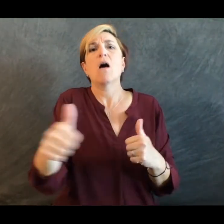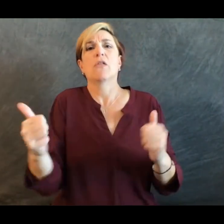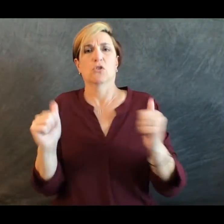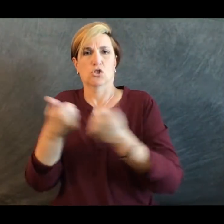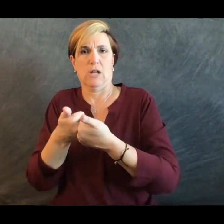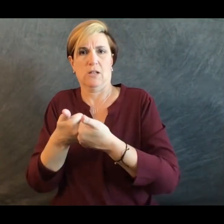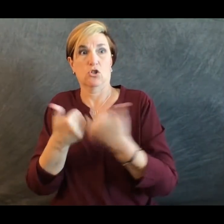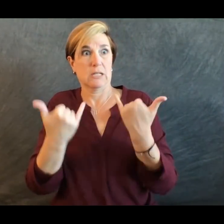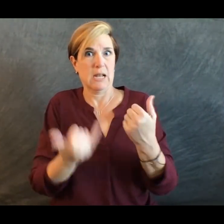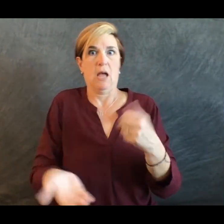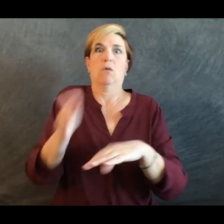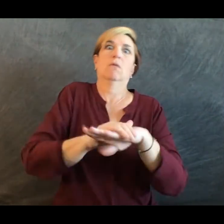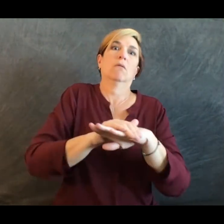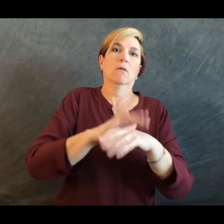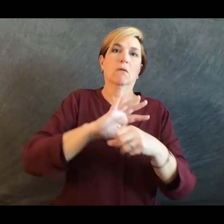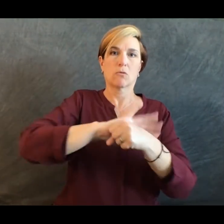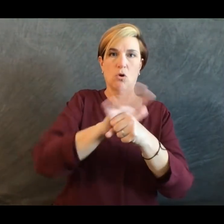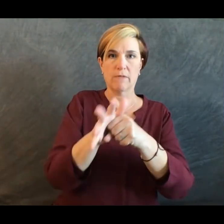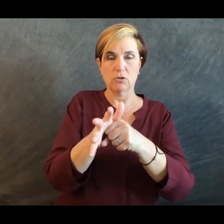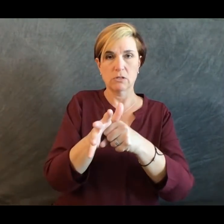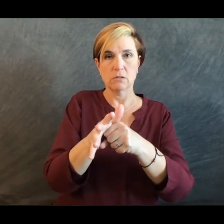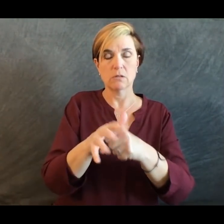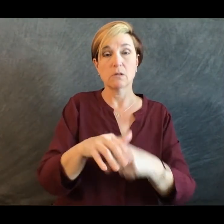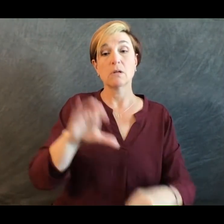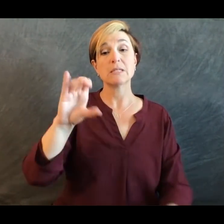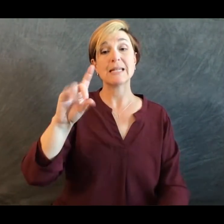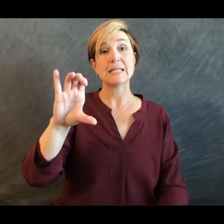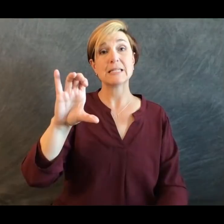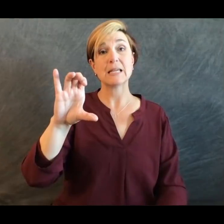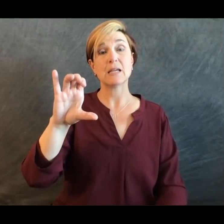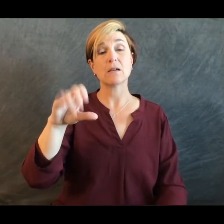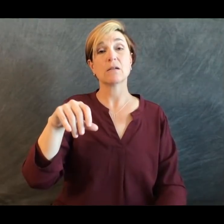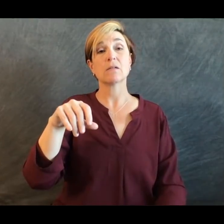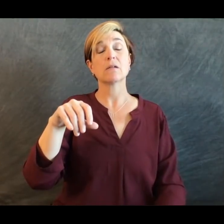the CDC as the Surgeon General said is working on not only studying the issue